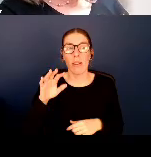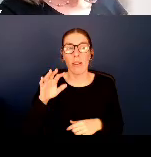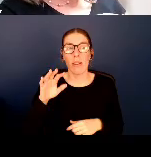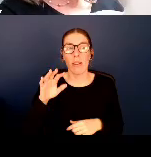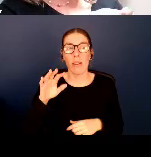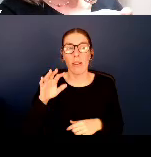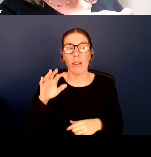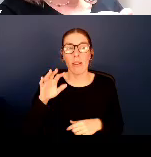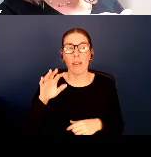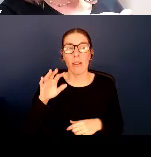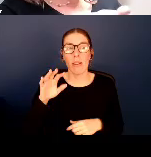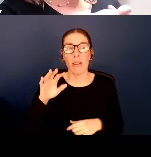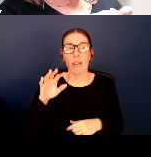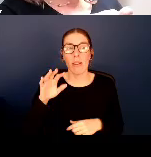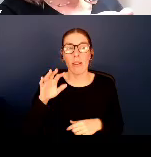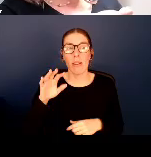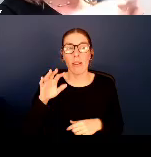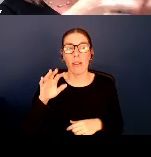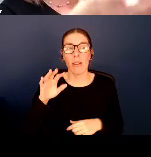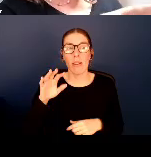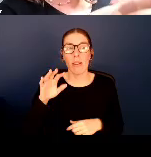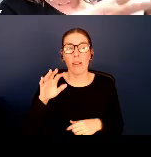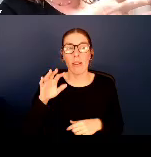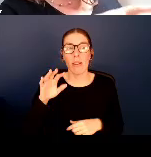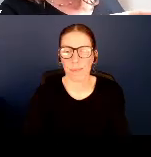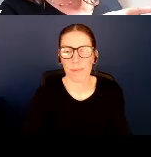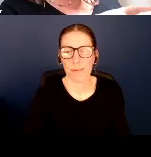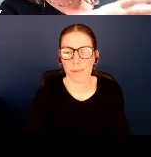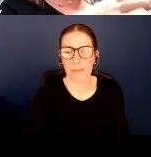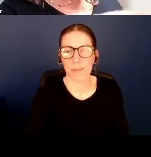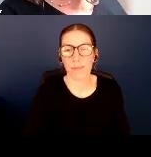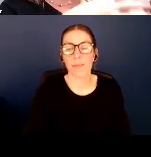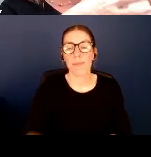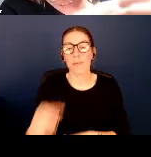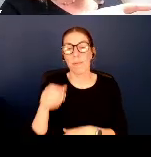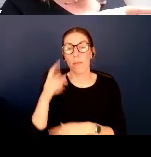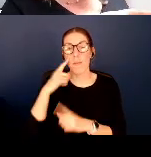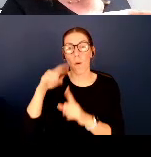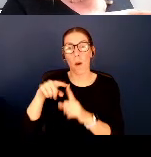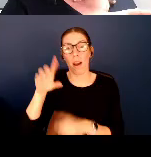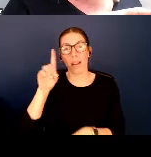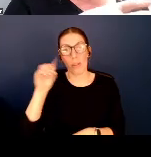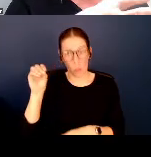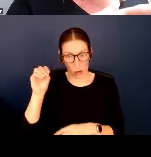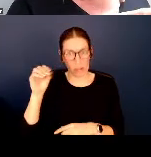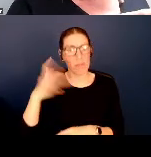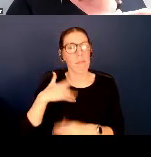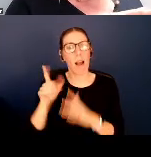with a lot of these neurodevelopmental disorders. They tend to be more prevalent or more common in